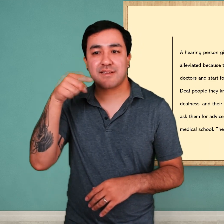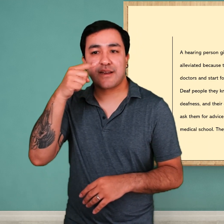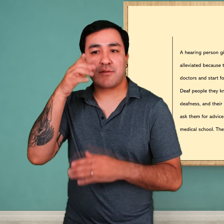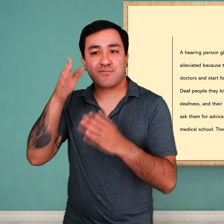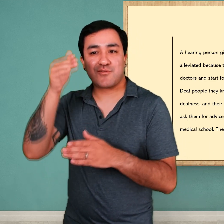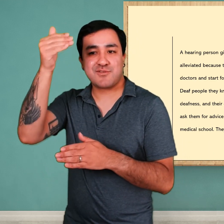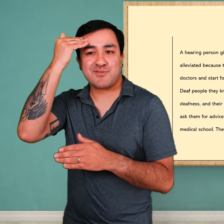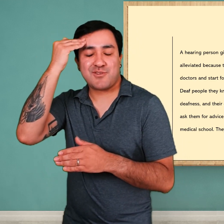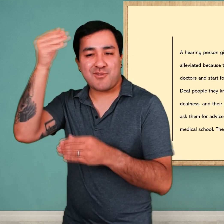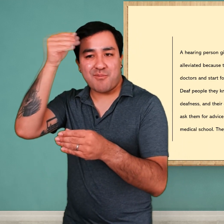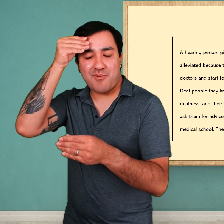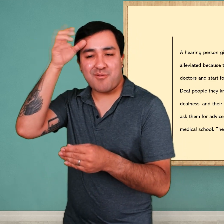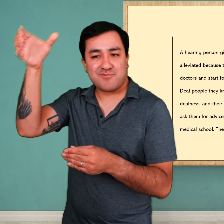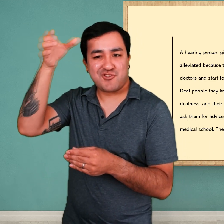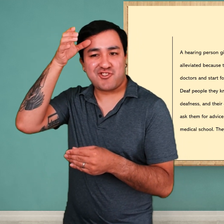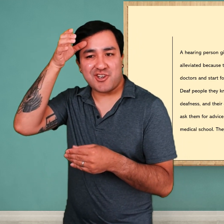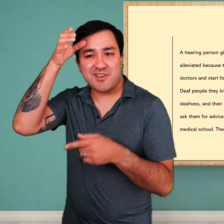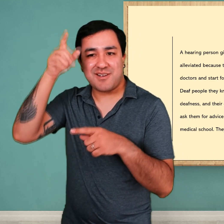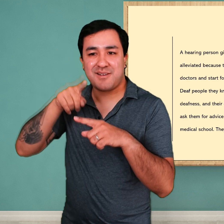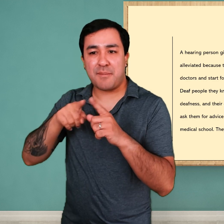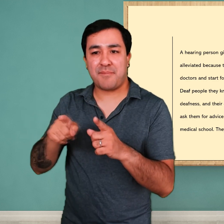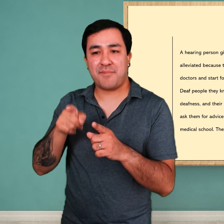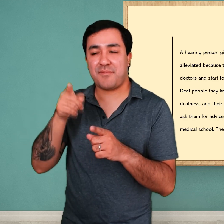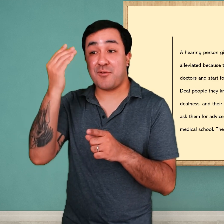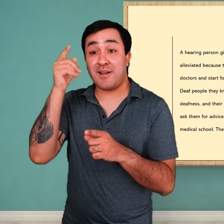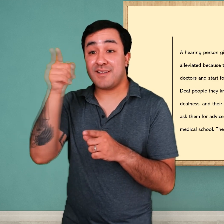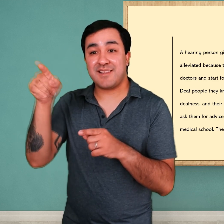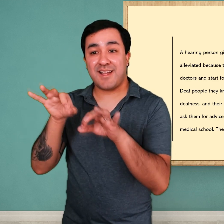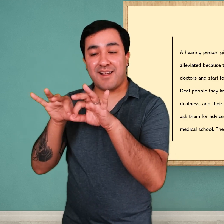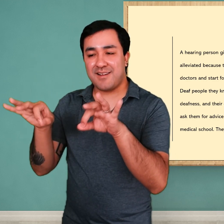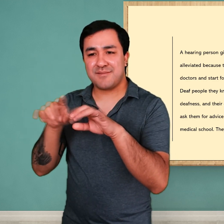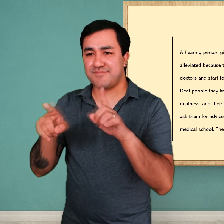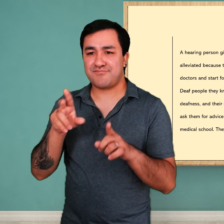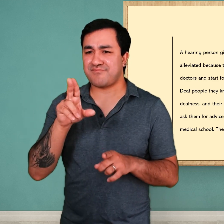has more knowledge on the subject because of their degree when this is not always the case.